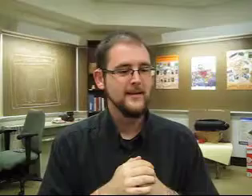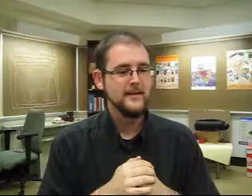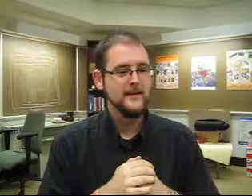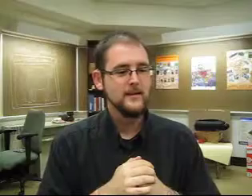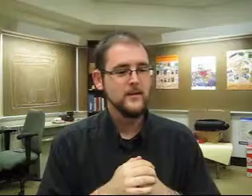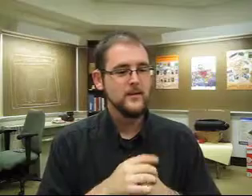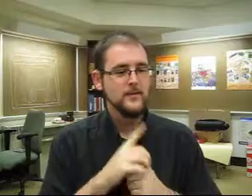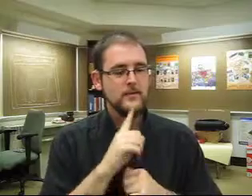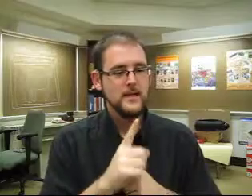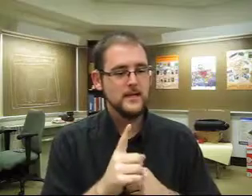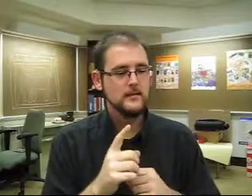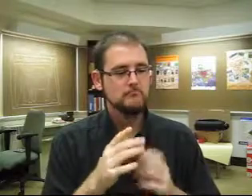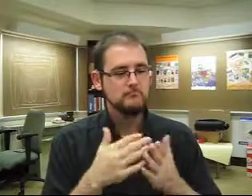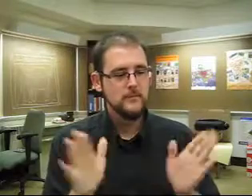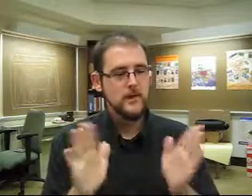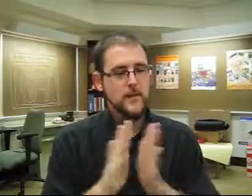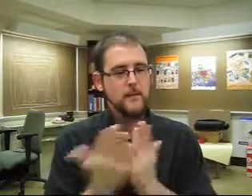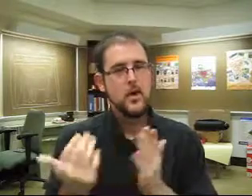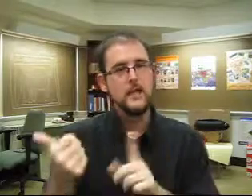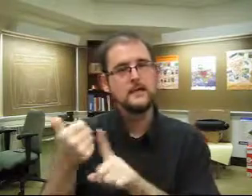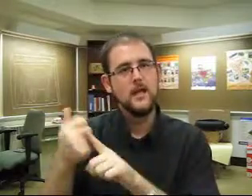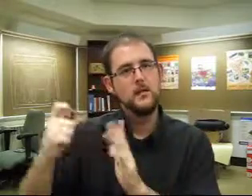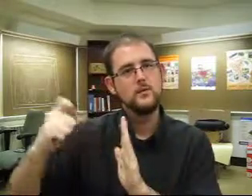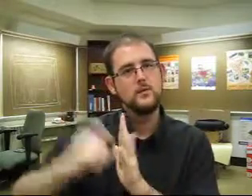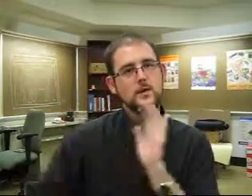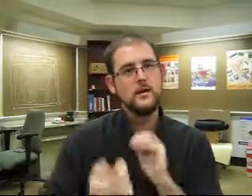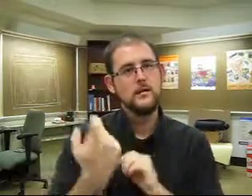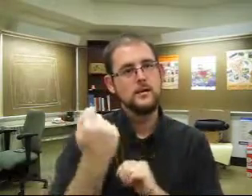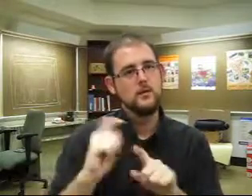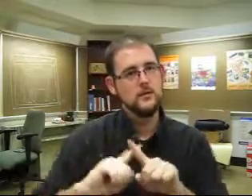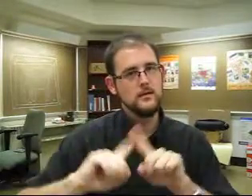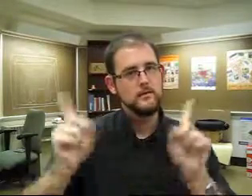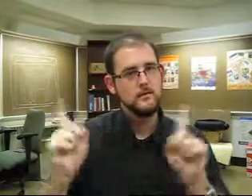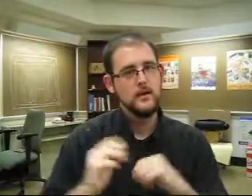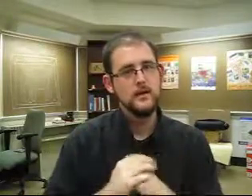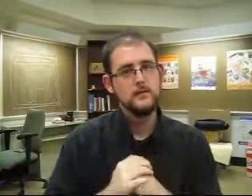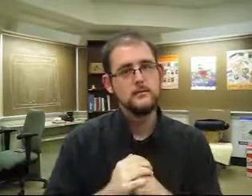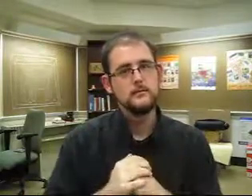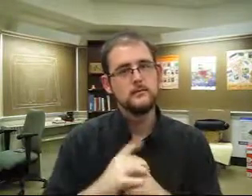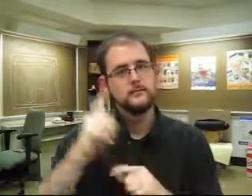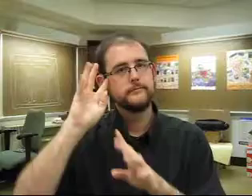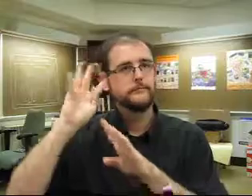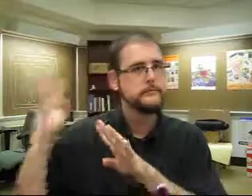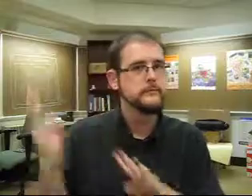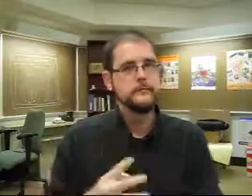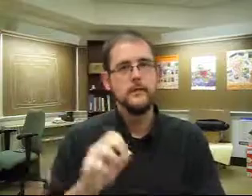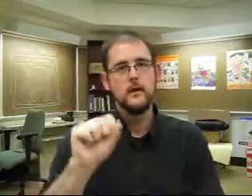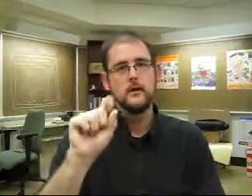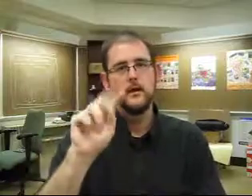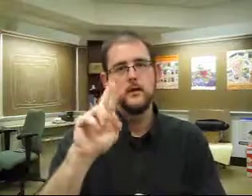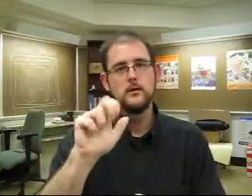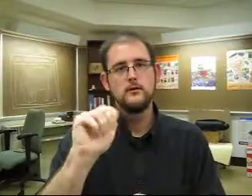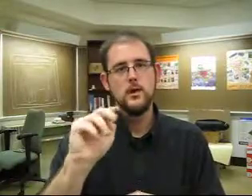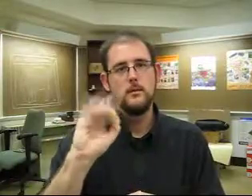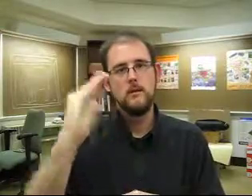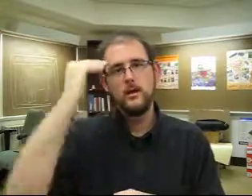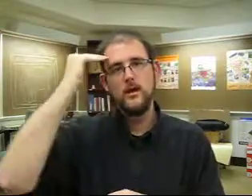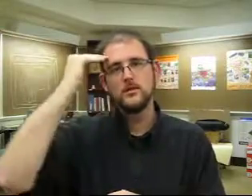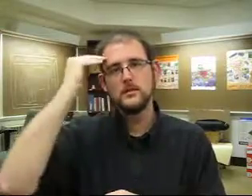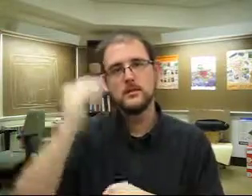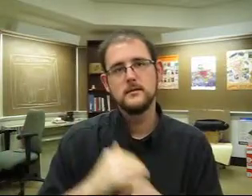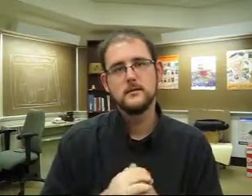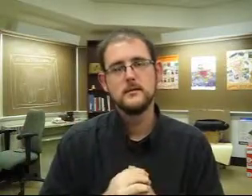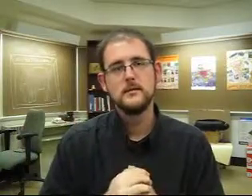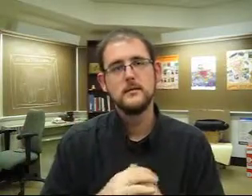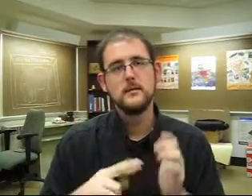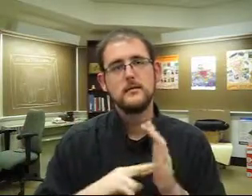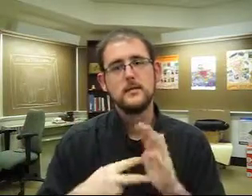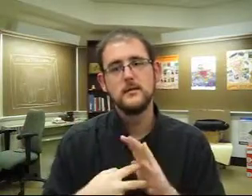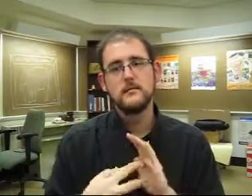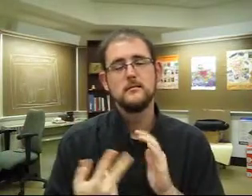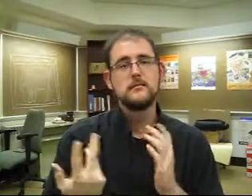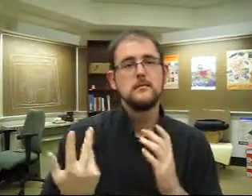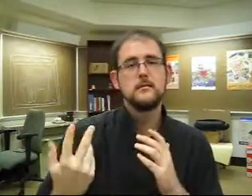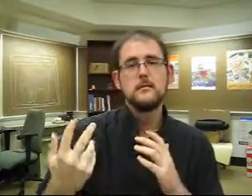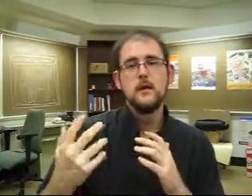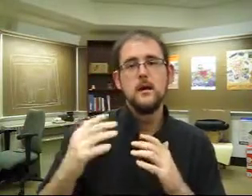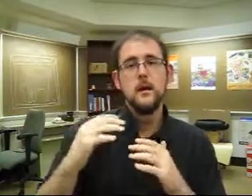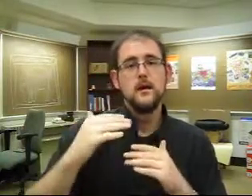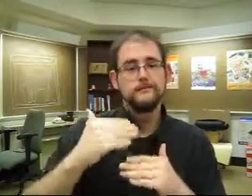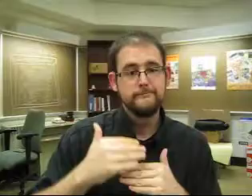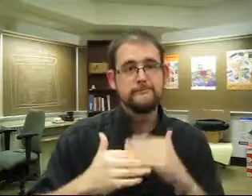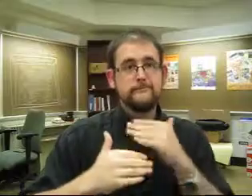The book is written in a stream of consciousness style. This means it's not